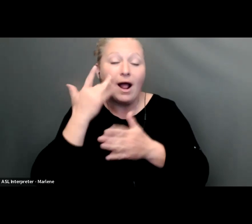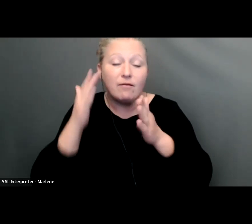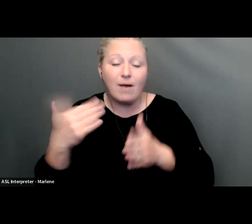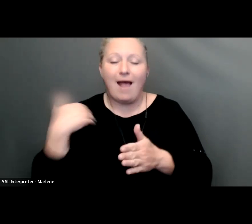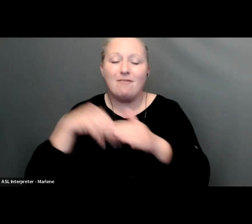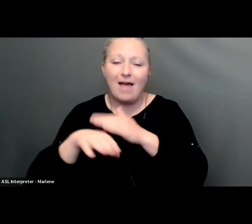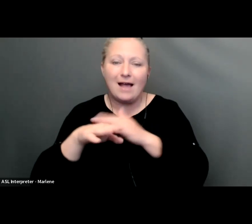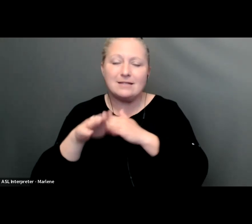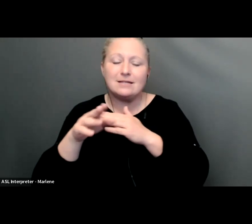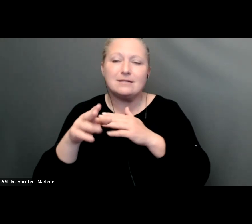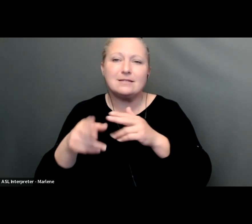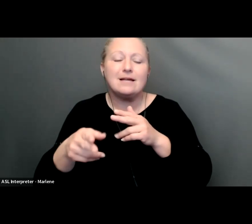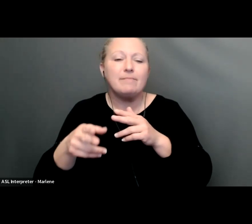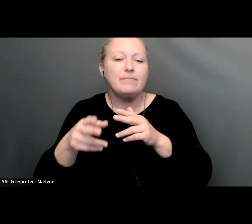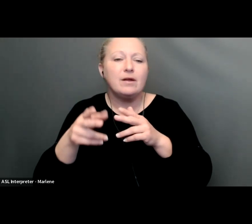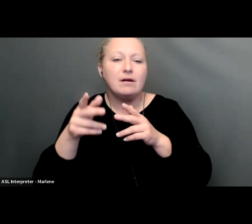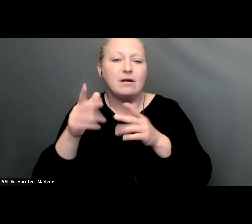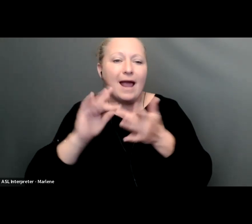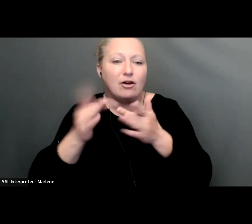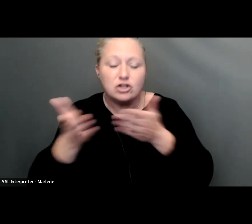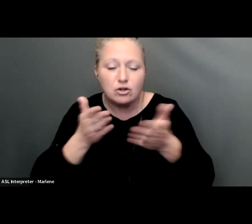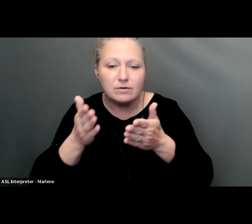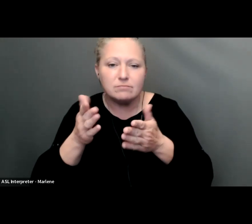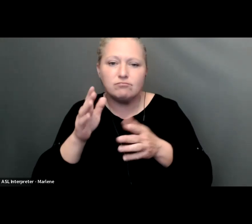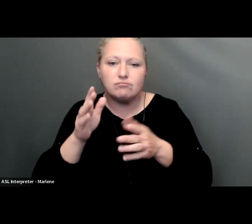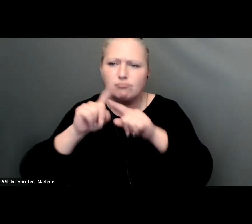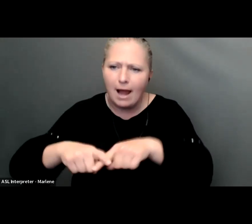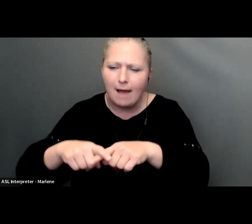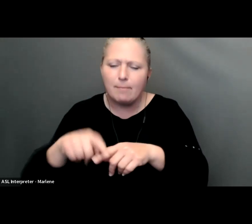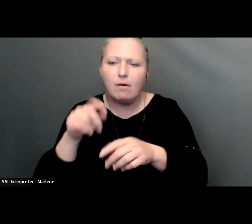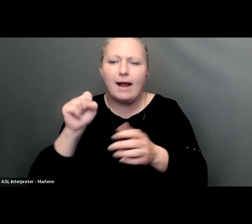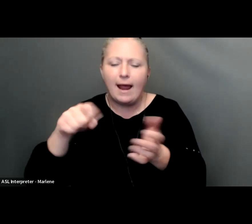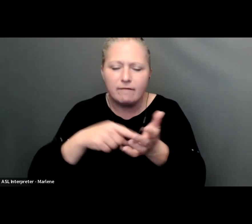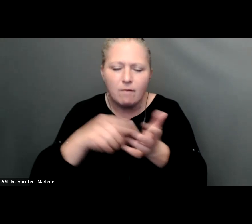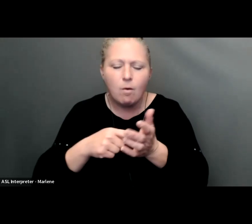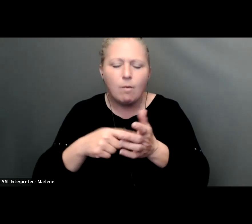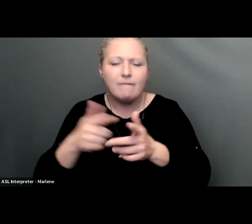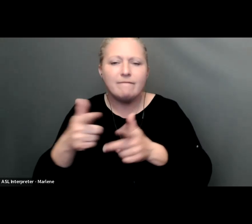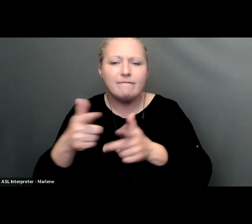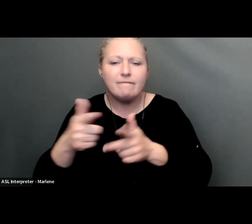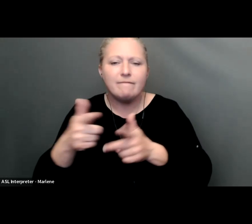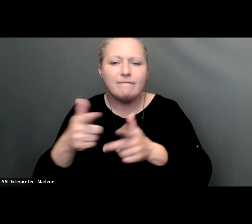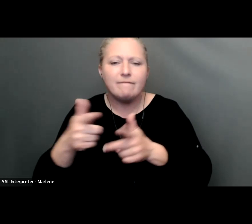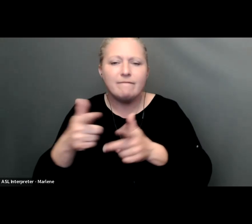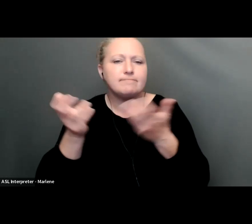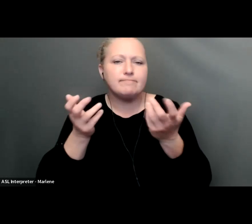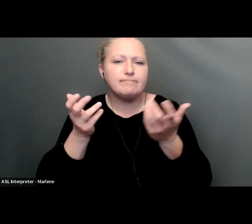to broadband that is reliable affordable sufficiently fast ubiquitously available